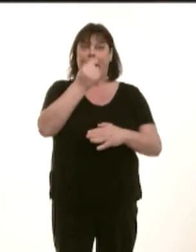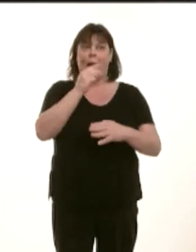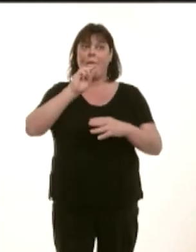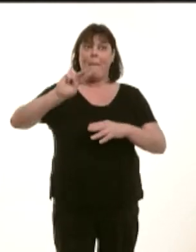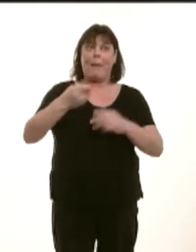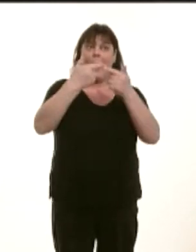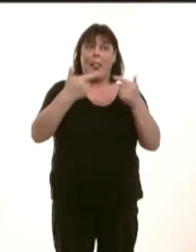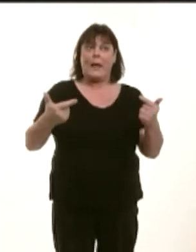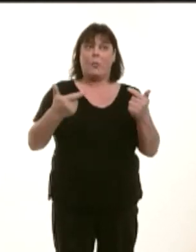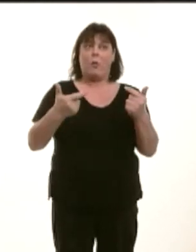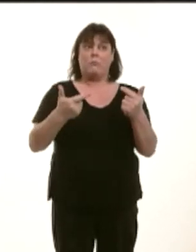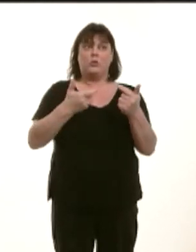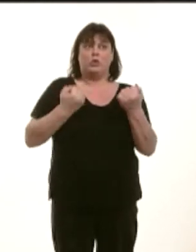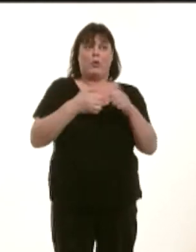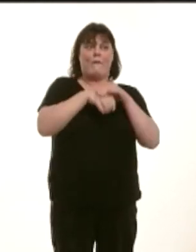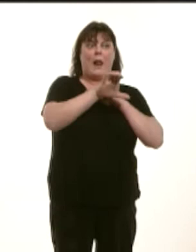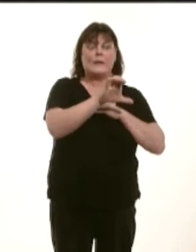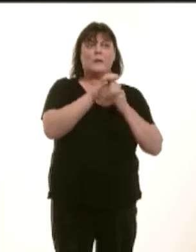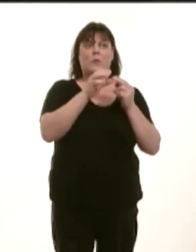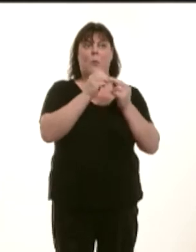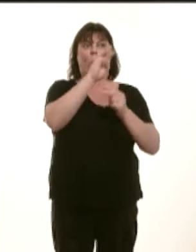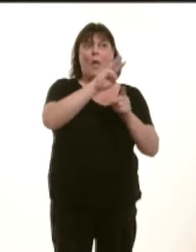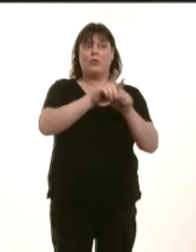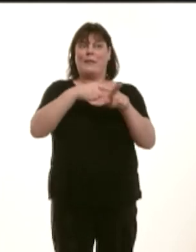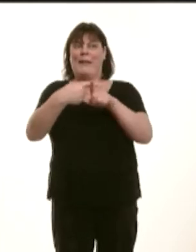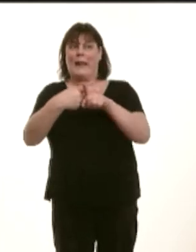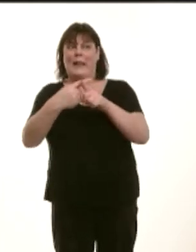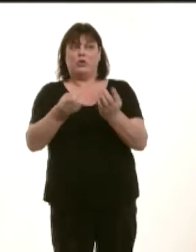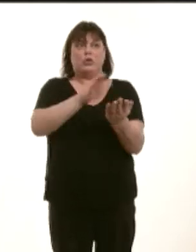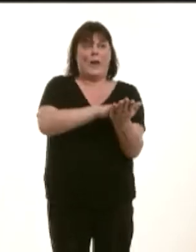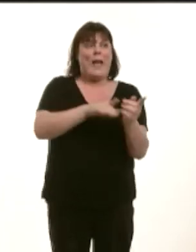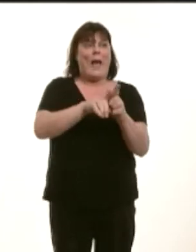the union flag, with pride, emphasising the fact that you can be proud to be both Welsh